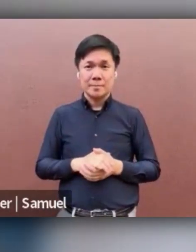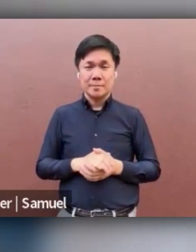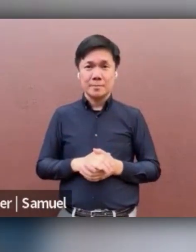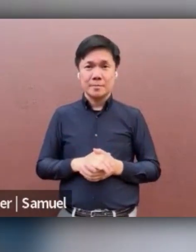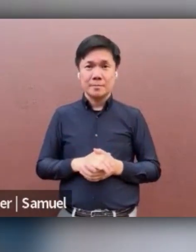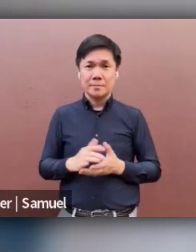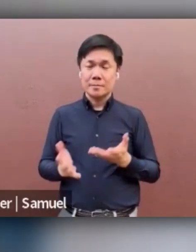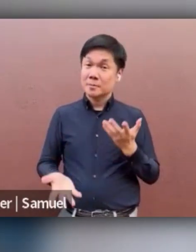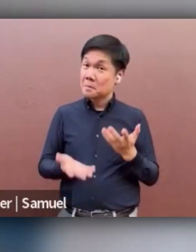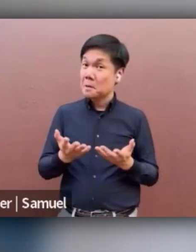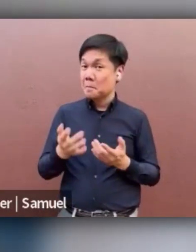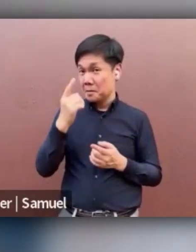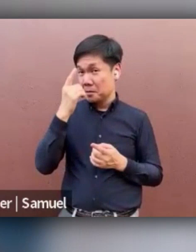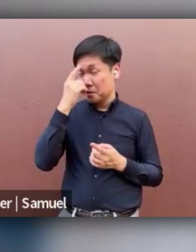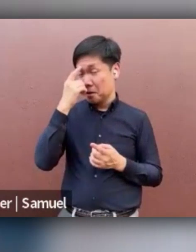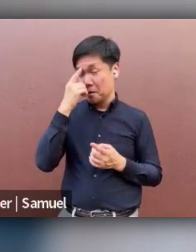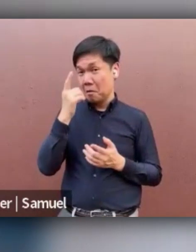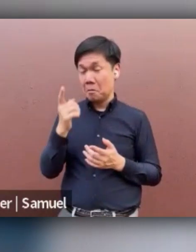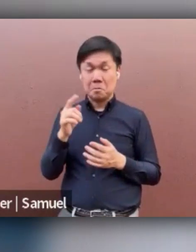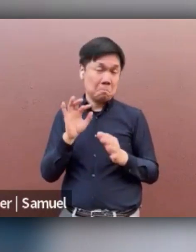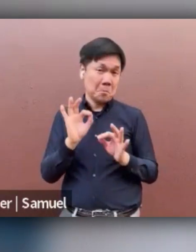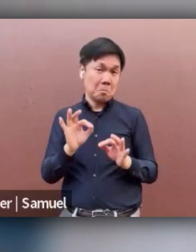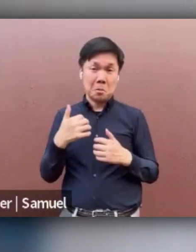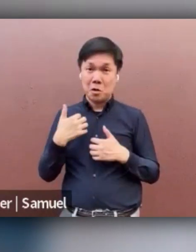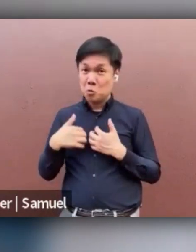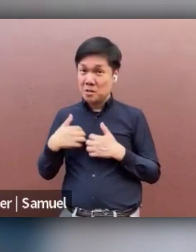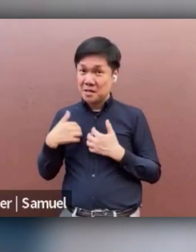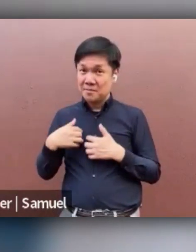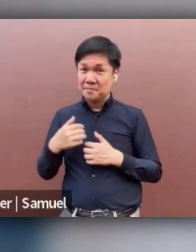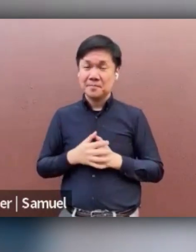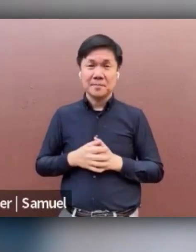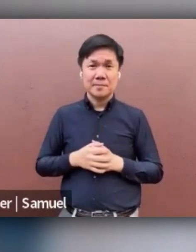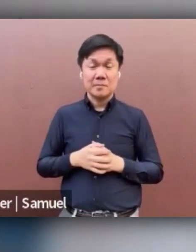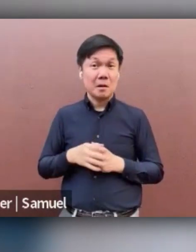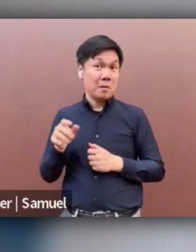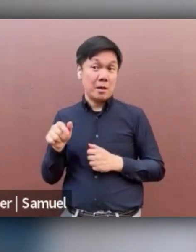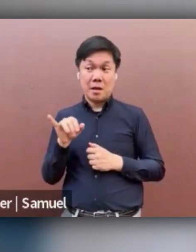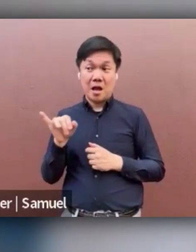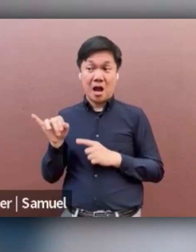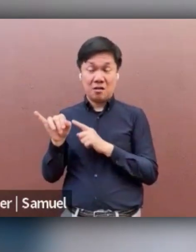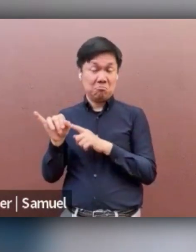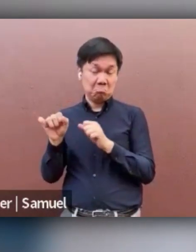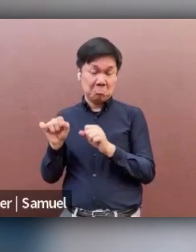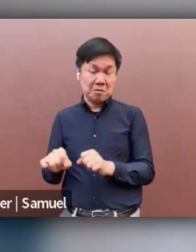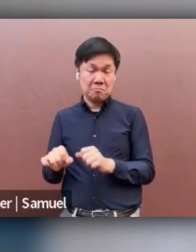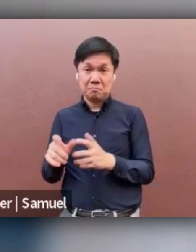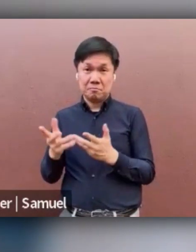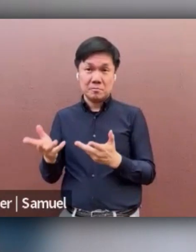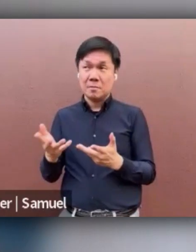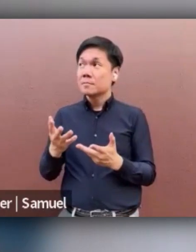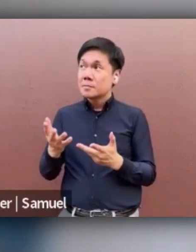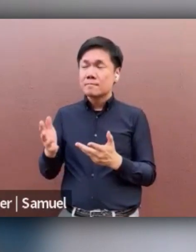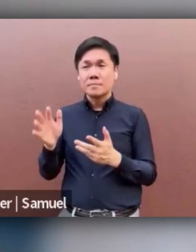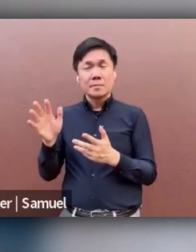No, I said that it could be interesting to have a panel of discussion where the AI developers could